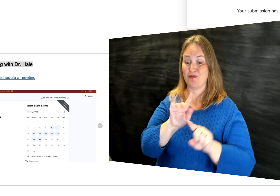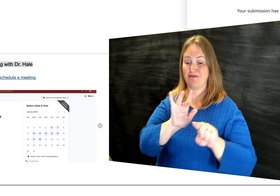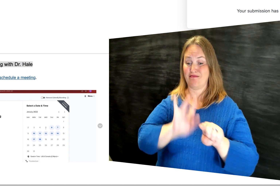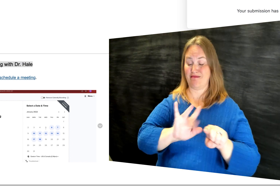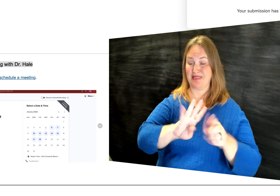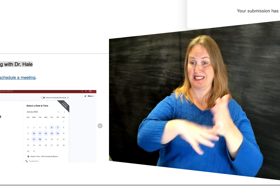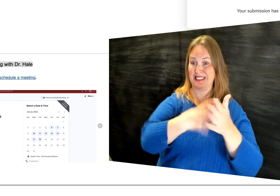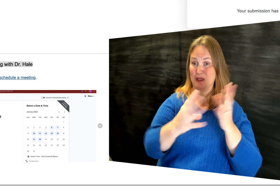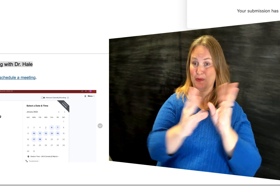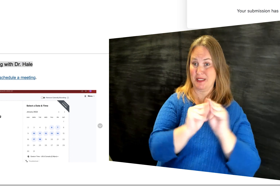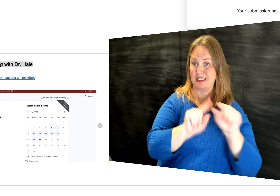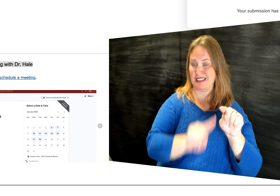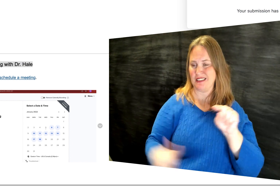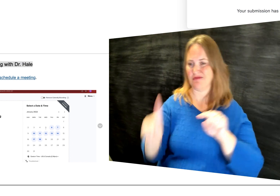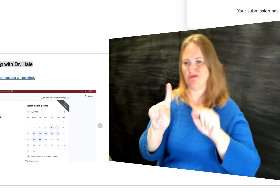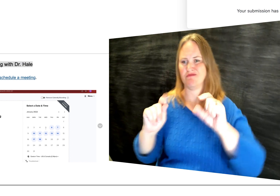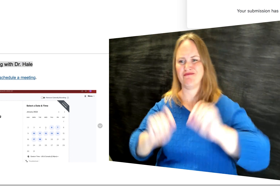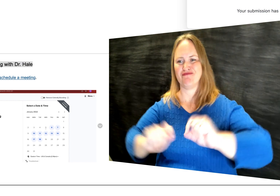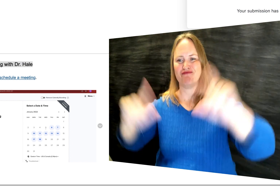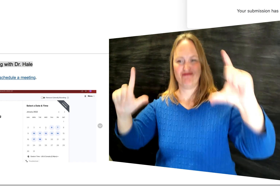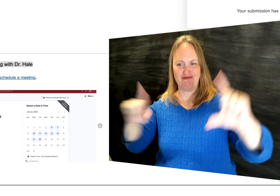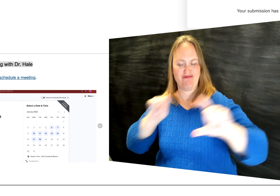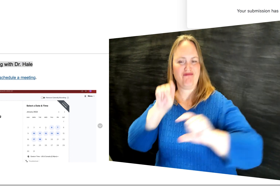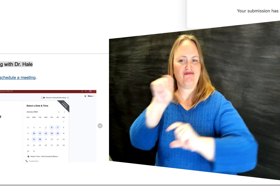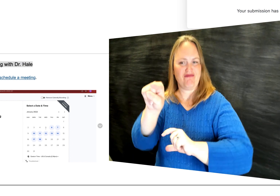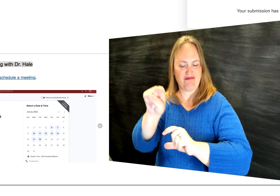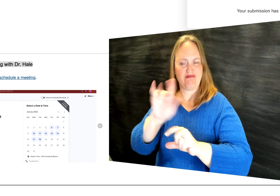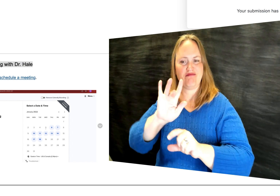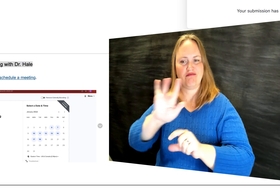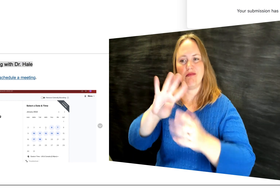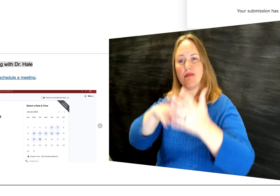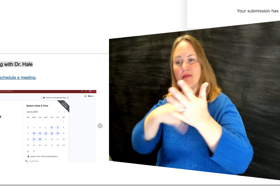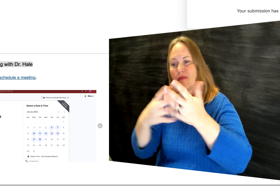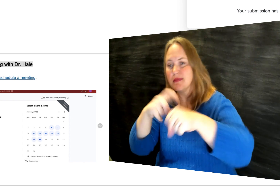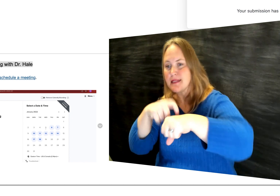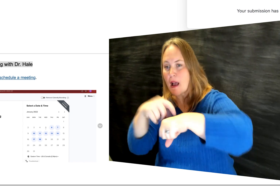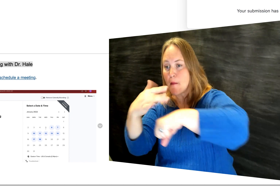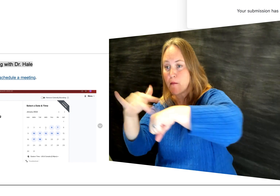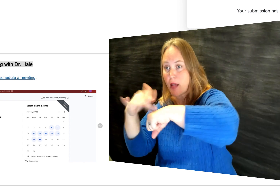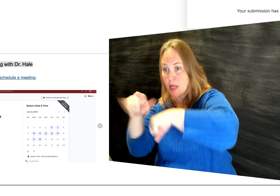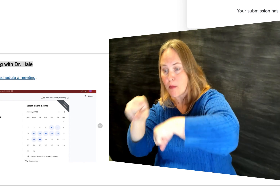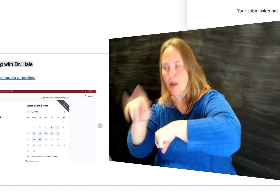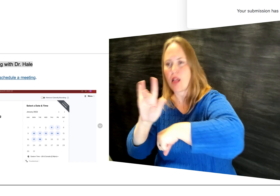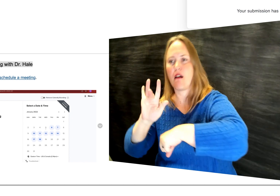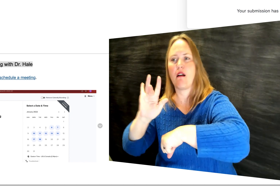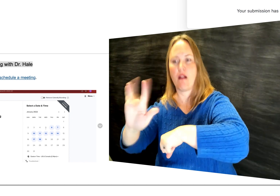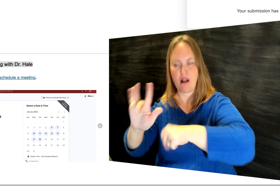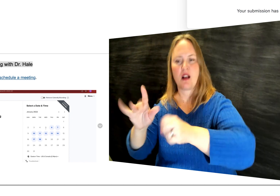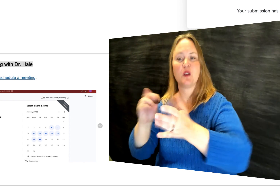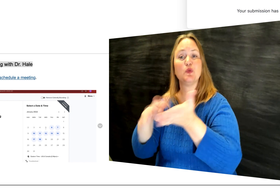The request form takes them to my Calendly, which allows them to schedule right on my calendar. And we'll put the appointment